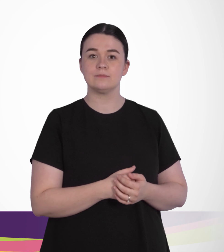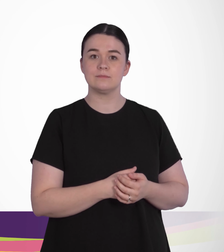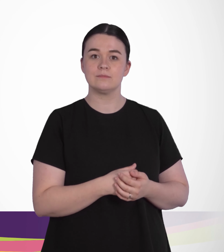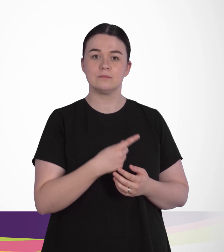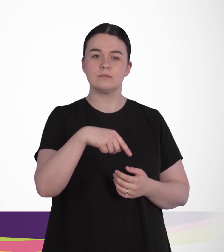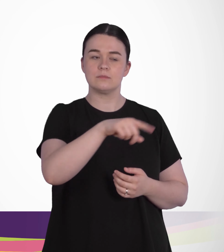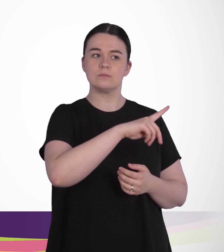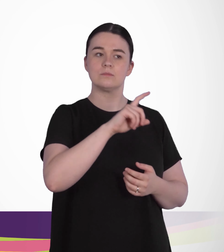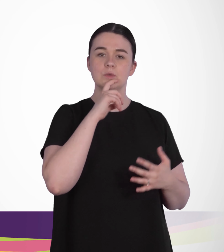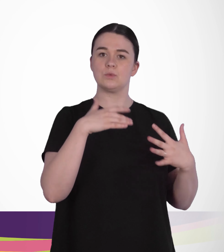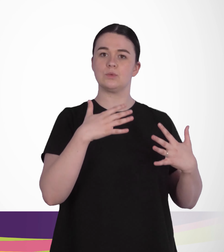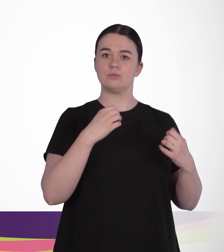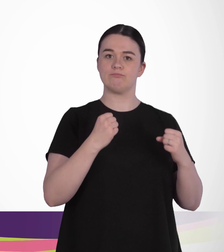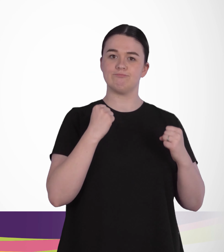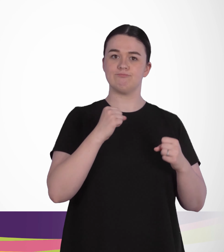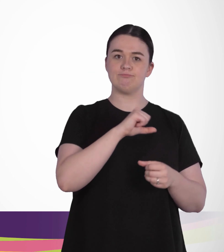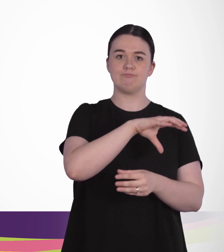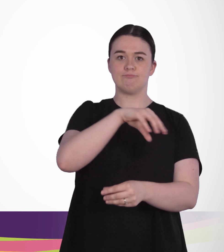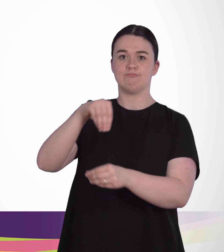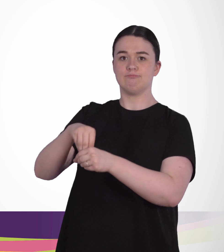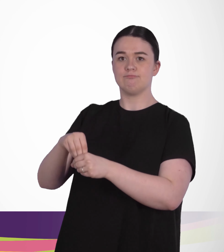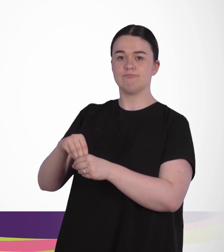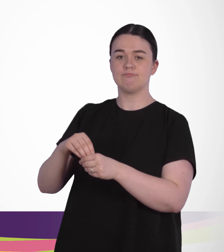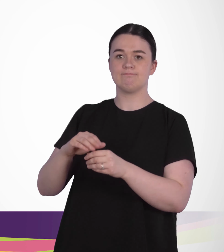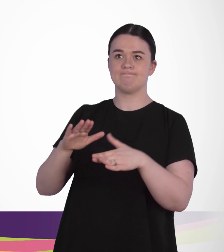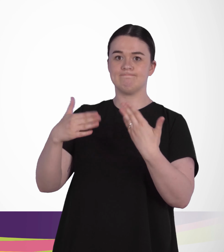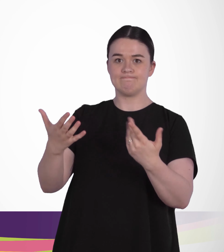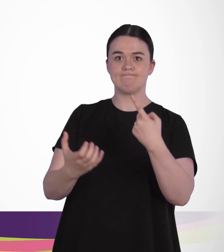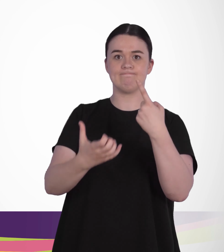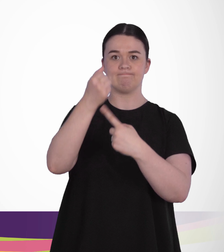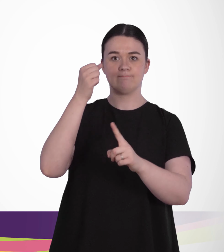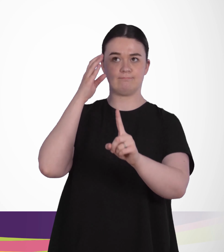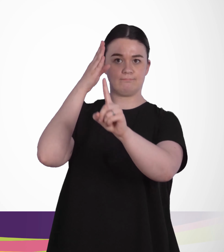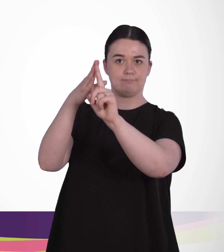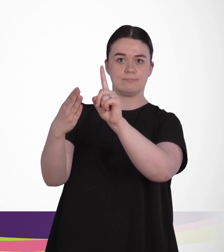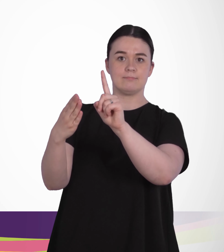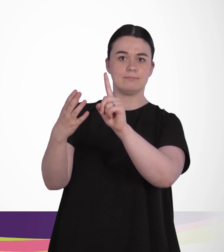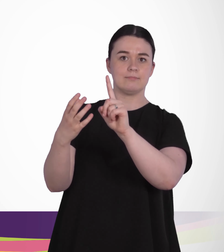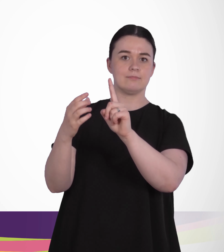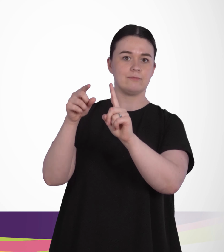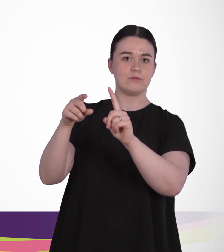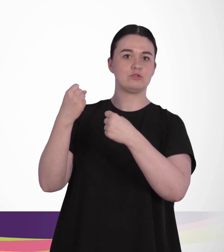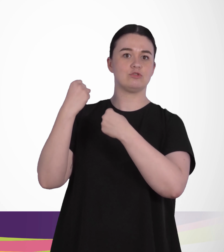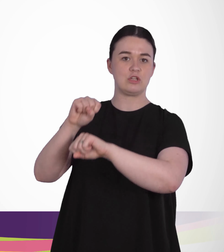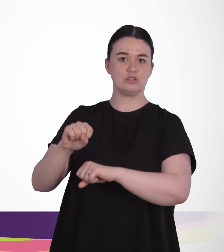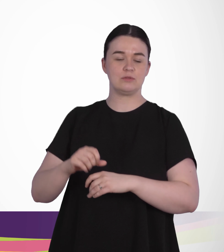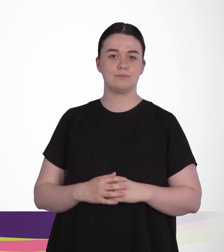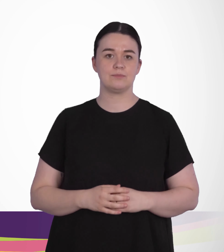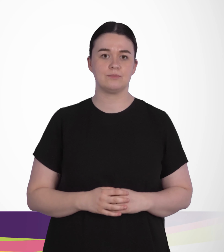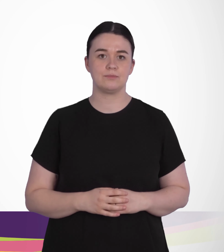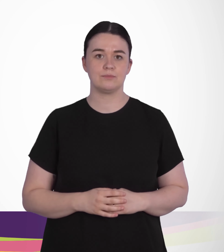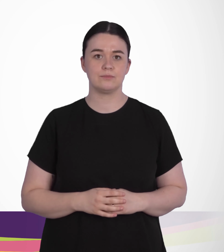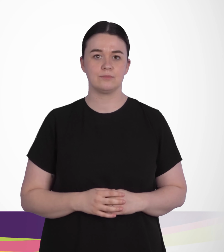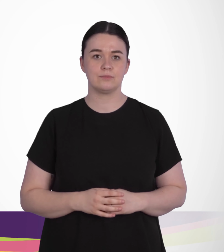who will be critical in delivering on the aspirations set out by the Strategy.